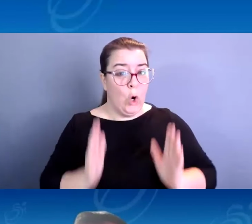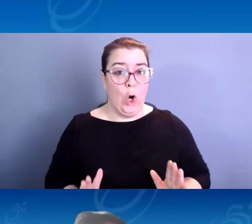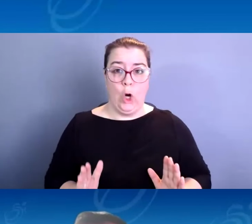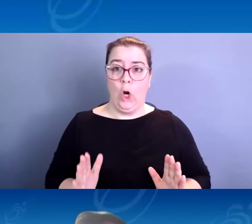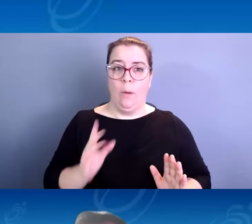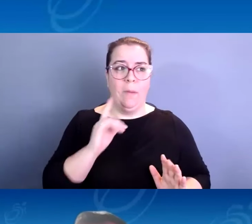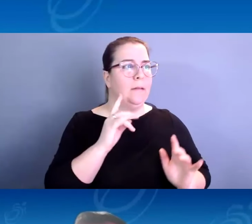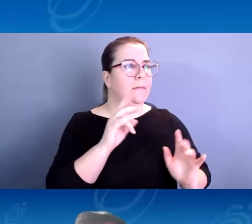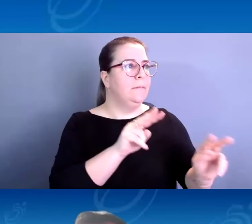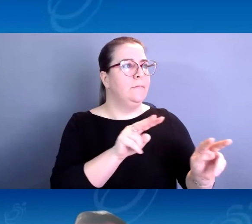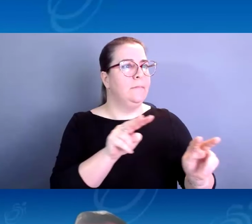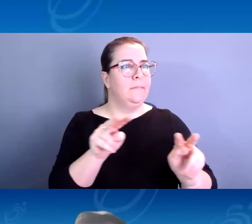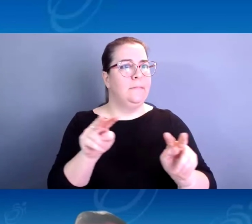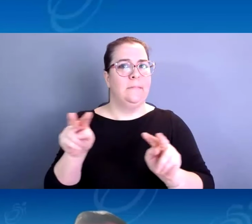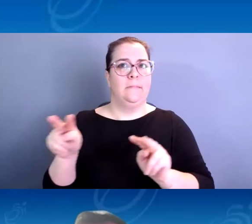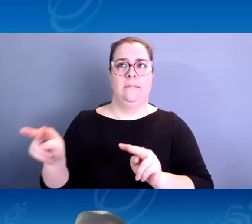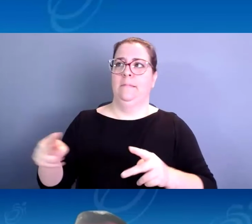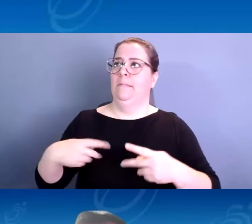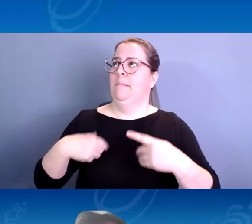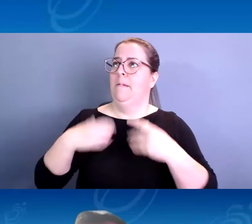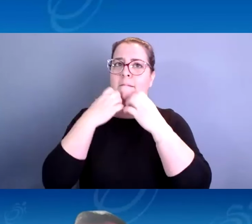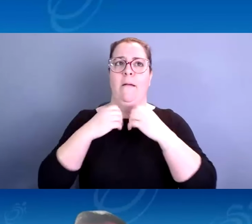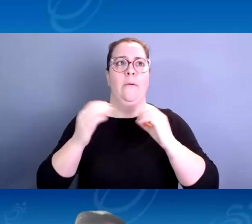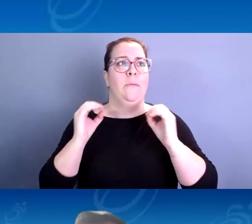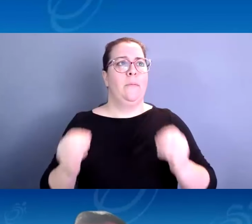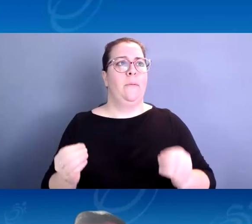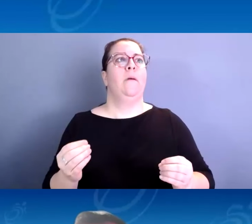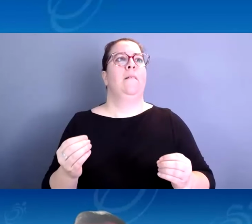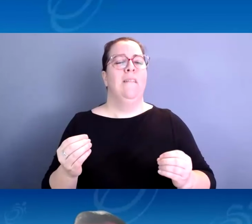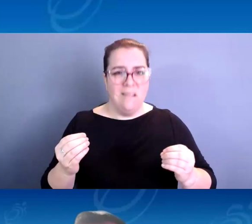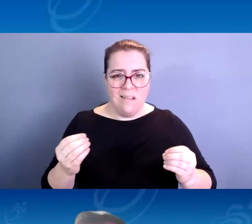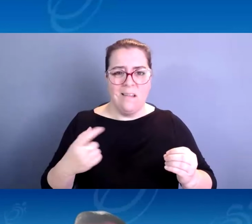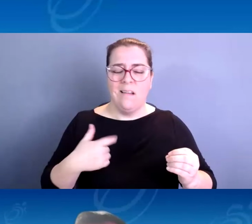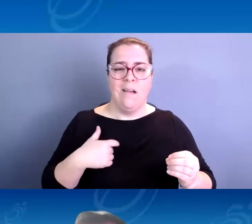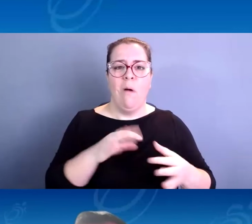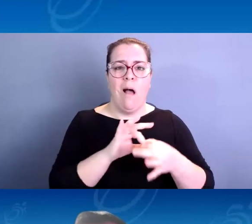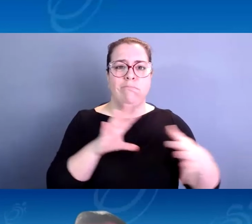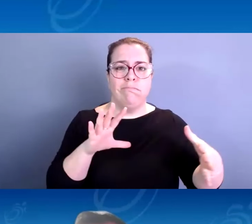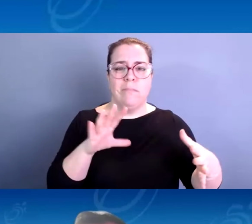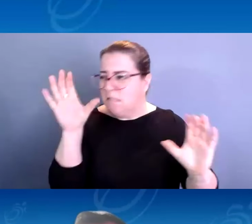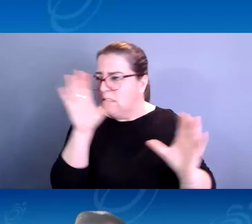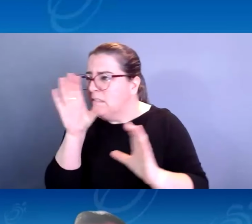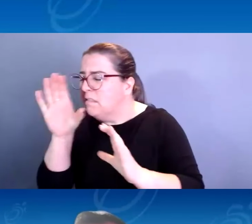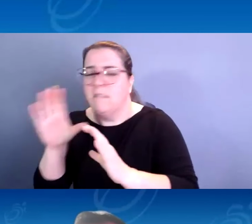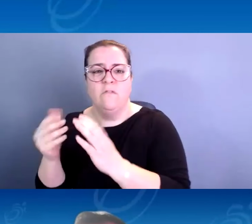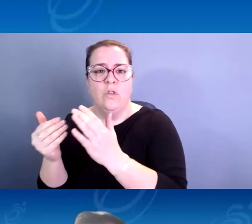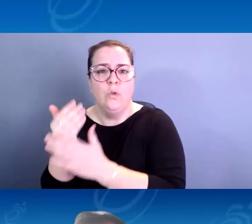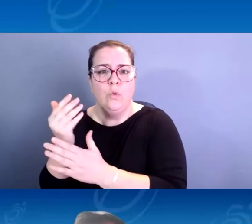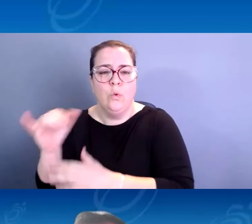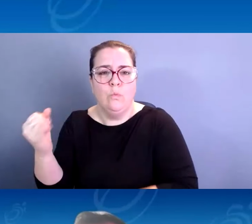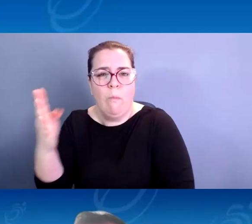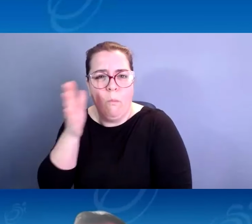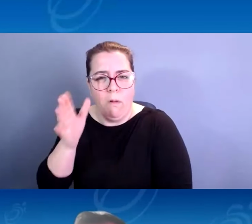Right? Many of us would then disengage. We would check out, we would go look for other jobs. It becomes a problem in terms of employee retention.